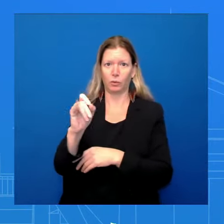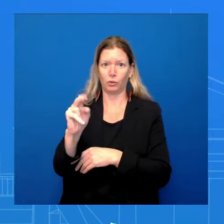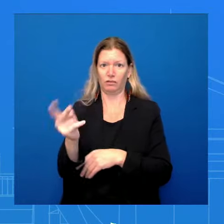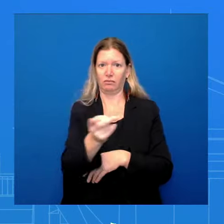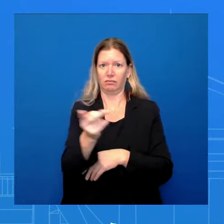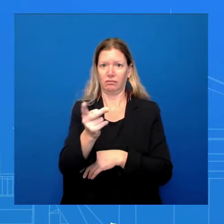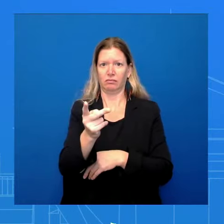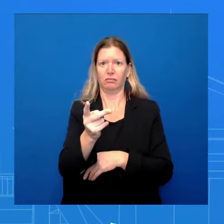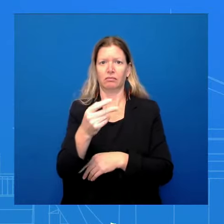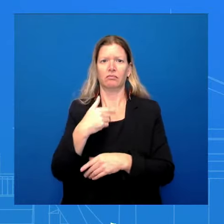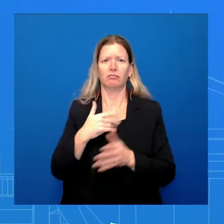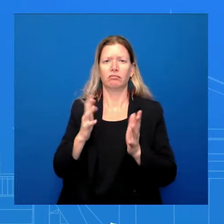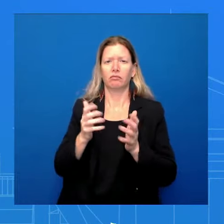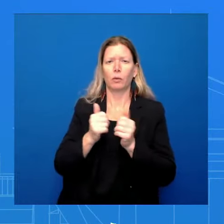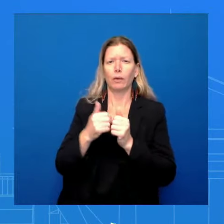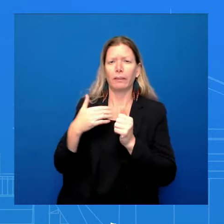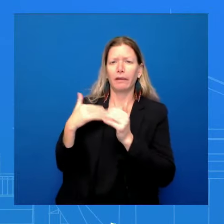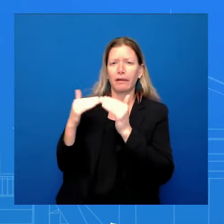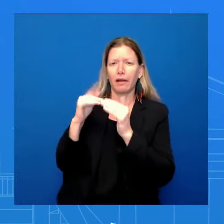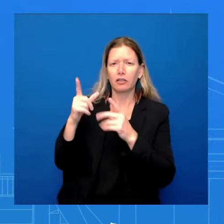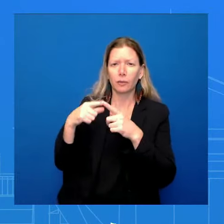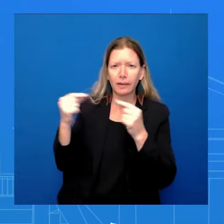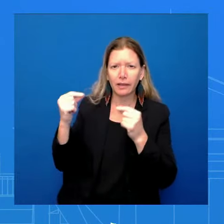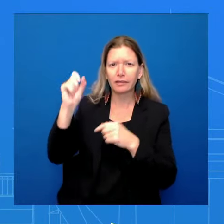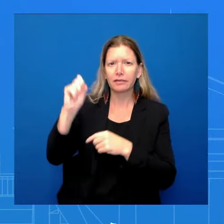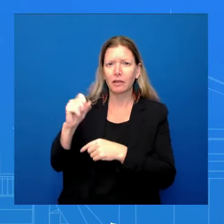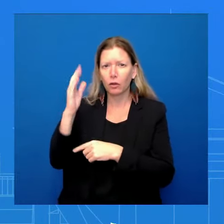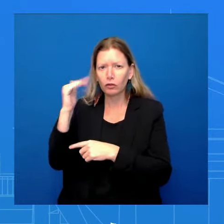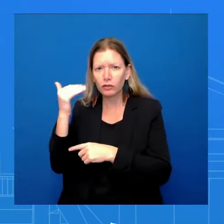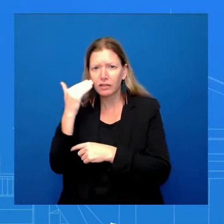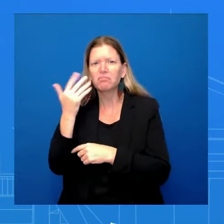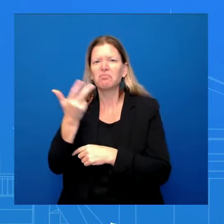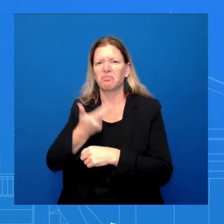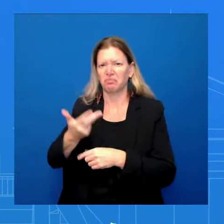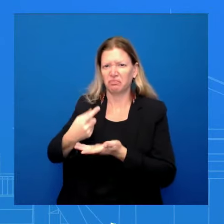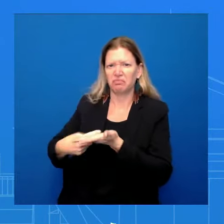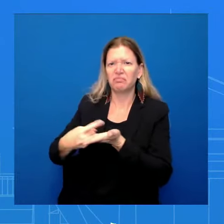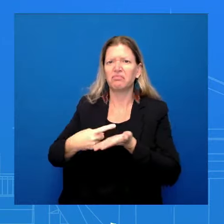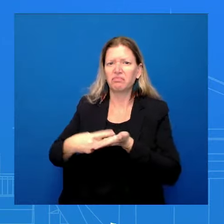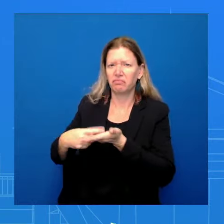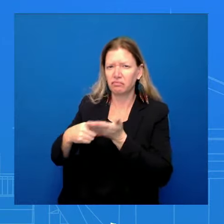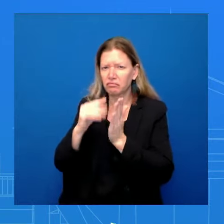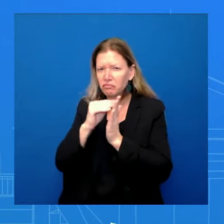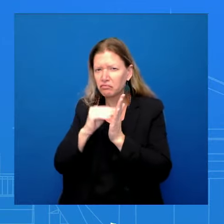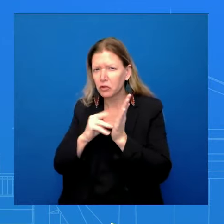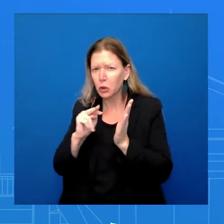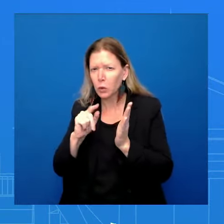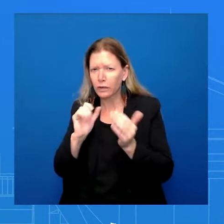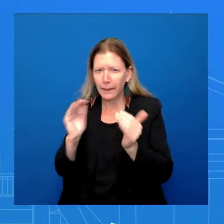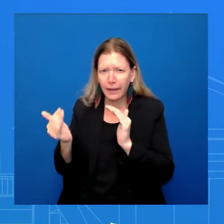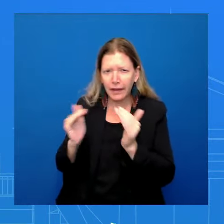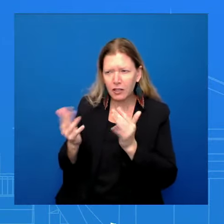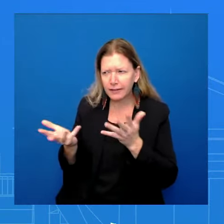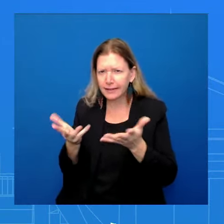to compare notes on this and to coordinate what steps we will take in the coming days and weeks. So, we are very closely aligned on a trilateral basis